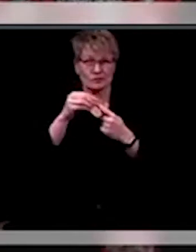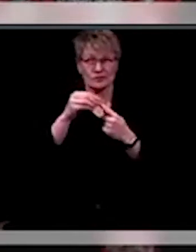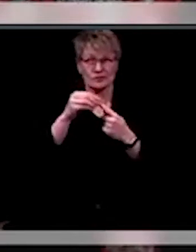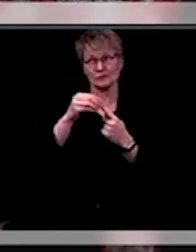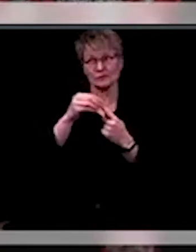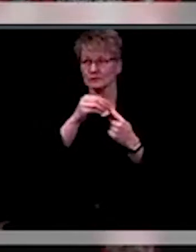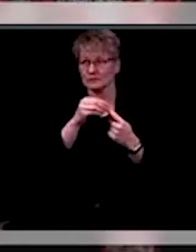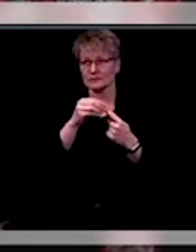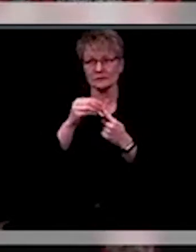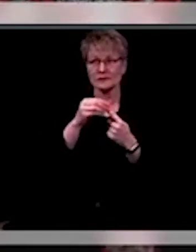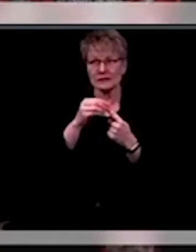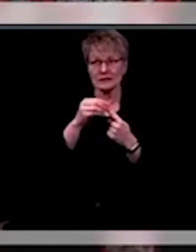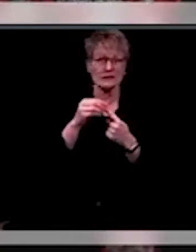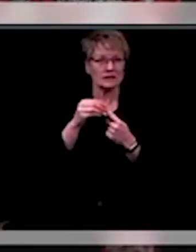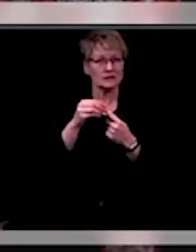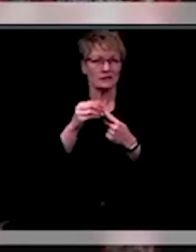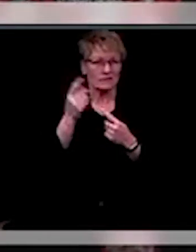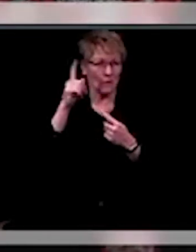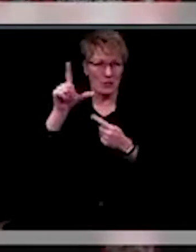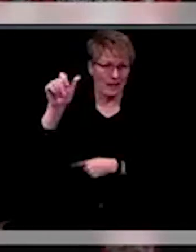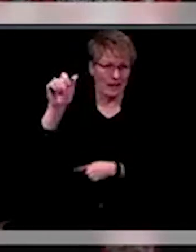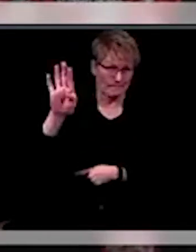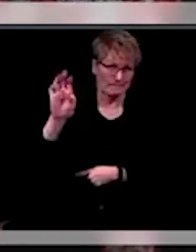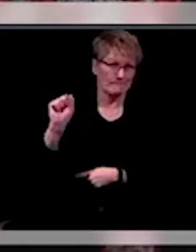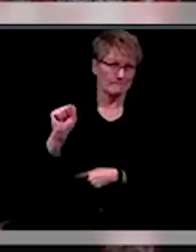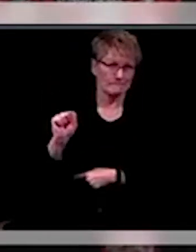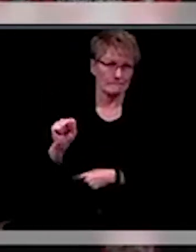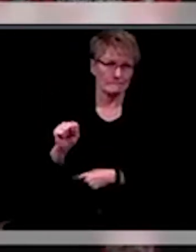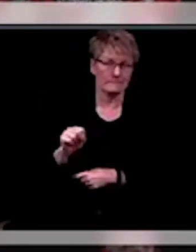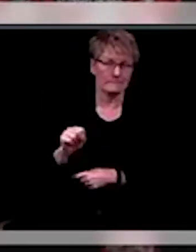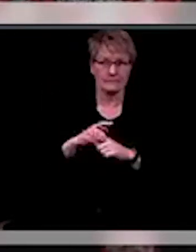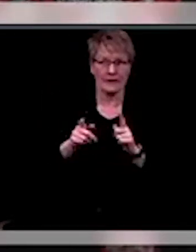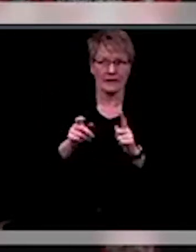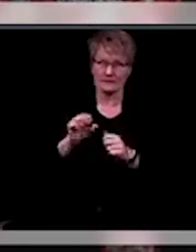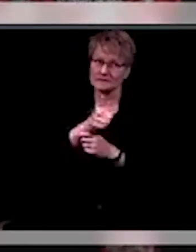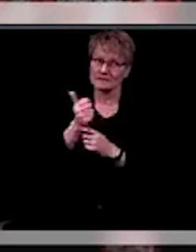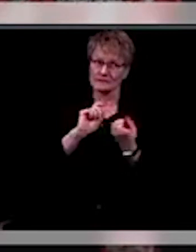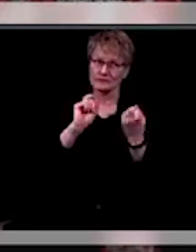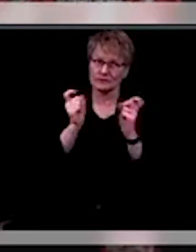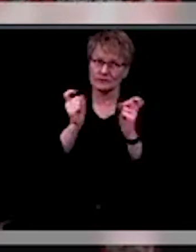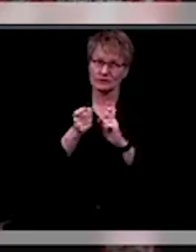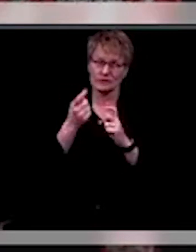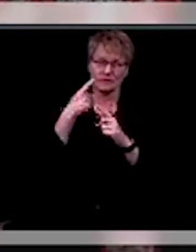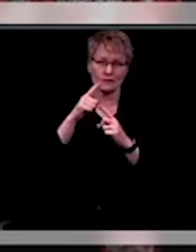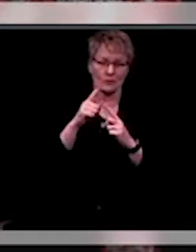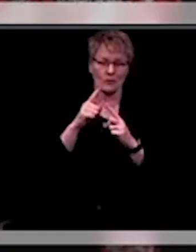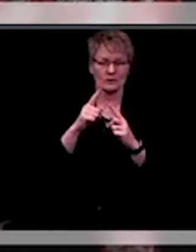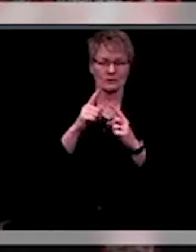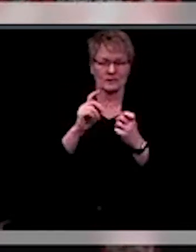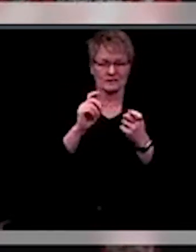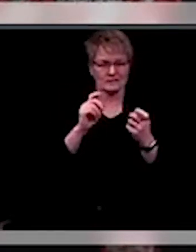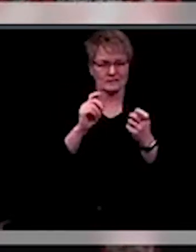change in addition to the modifications for our businesses. And I just wanted to build on what